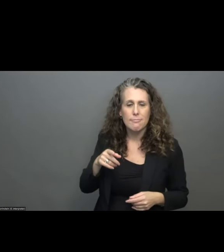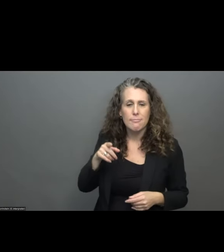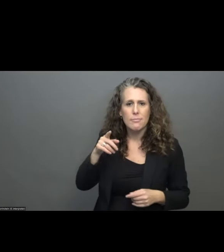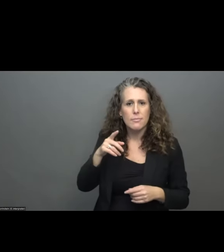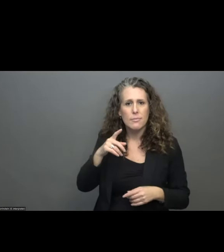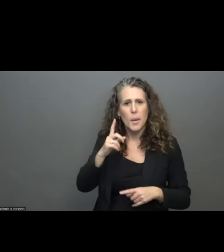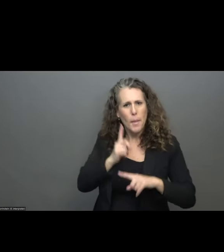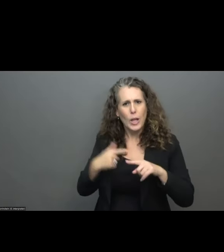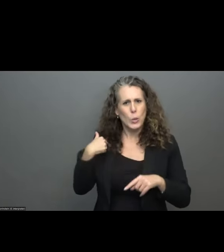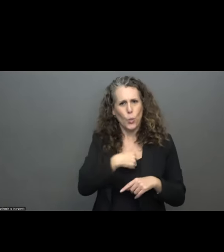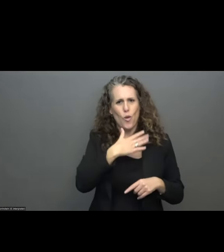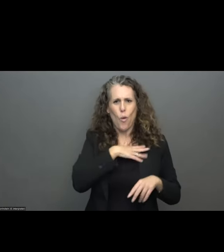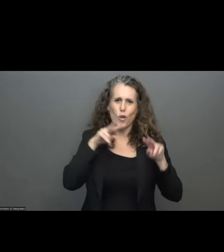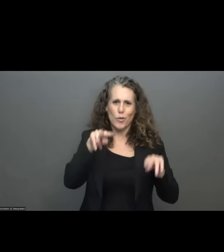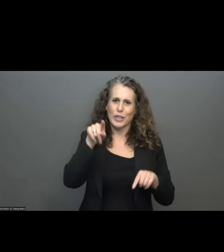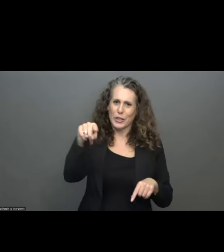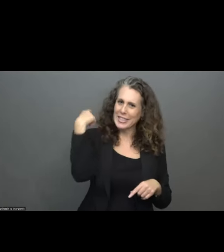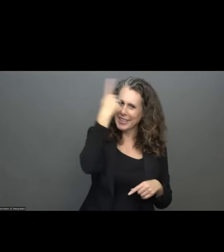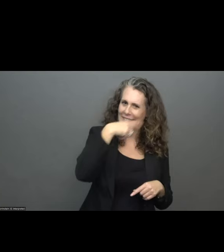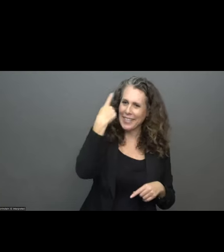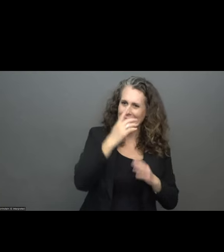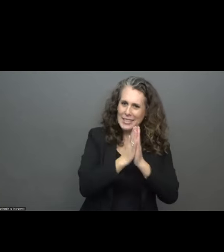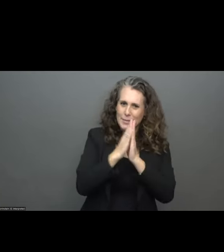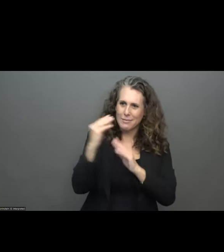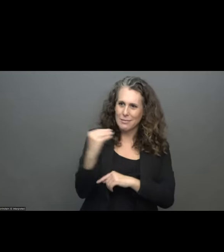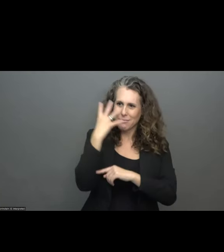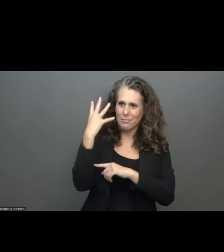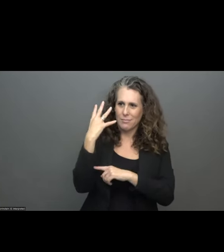when you're doing so is Warren not not able to join